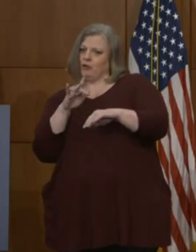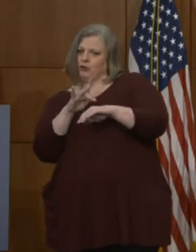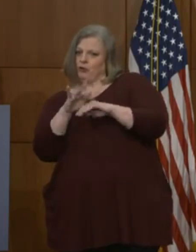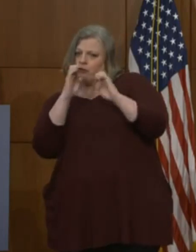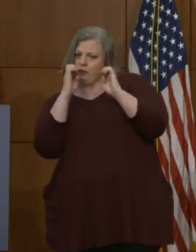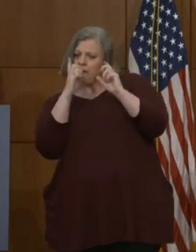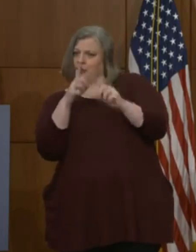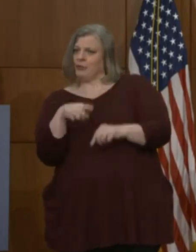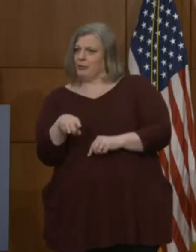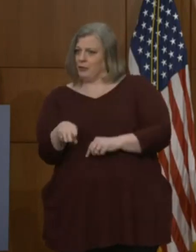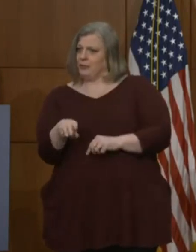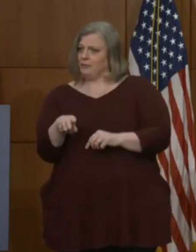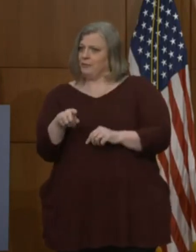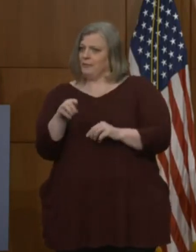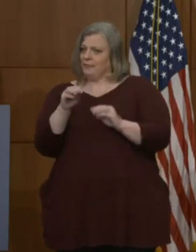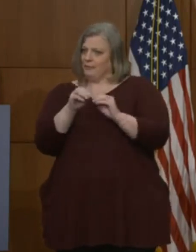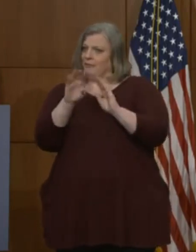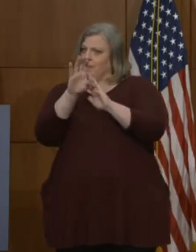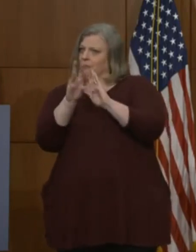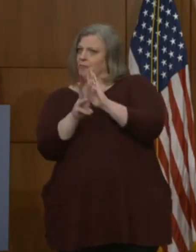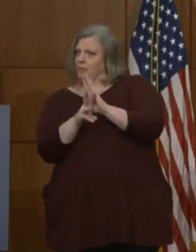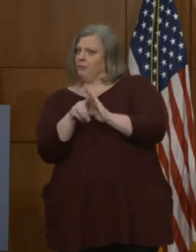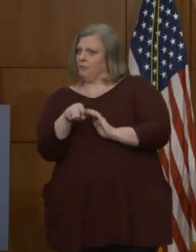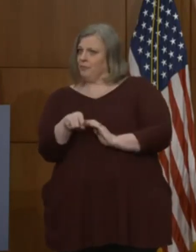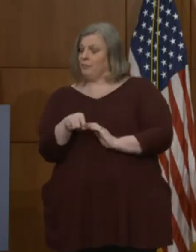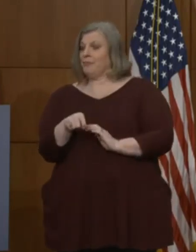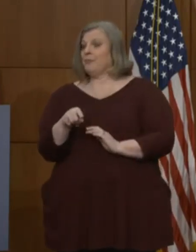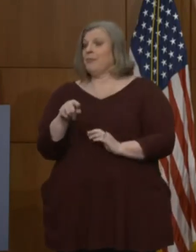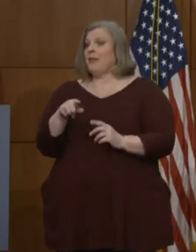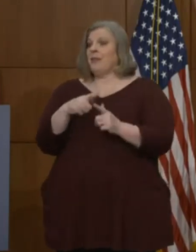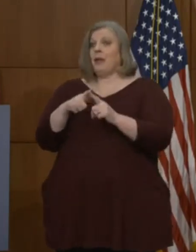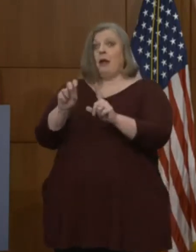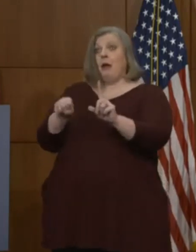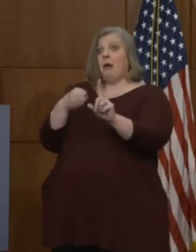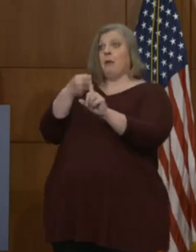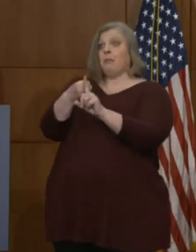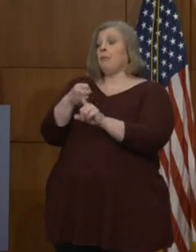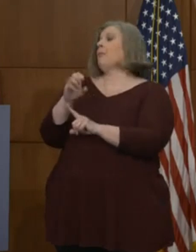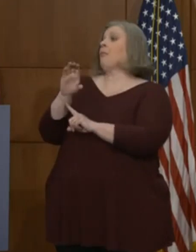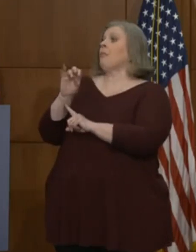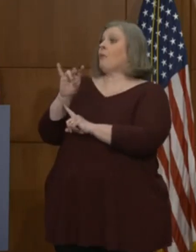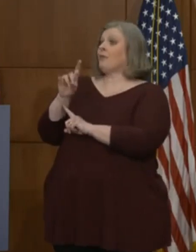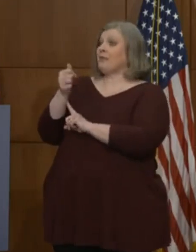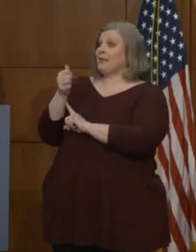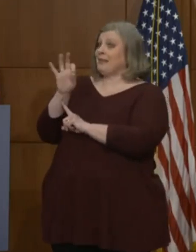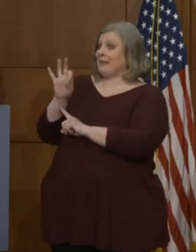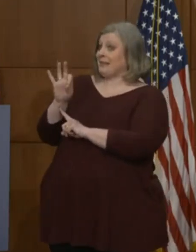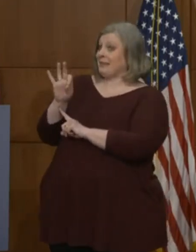CHILDHOOD EDUCATION IN OUR COMMONWEALTH. AND THEN COVID COMMONWEALTH. AND THEN COVID NINETEEN ARRIVE. BUT I WANT TO NINETEEN ARRIVE. BUT I WANT TO REASSURE YOU THAT AS WE